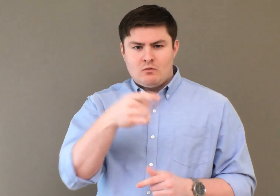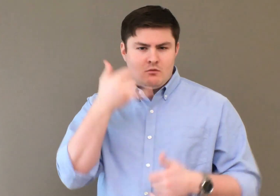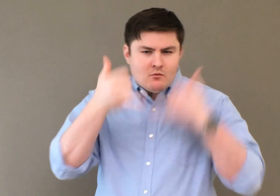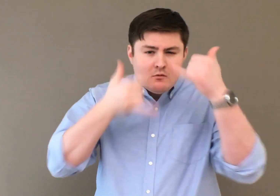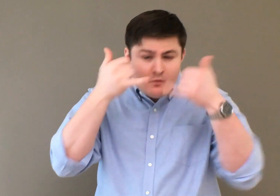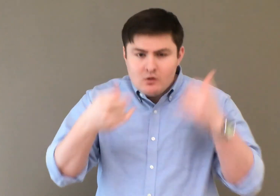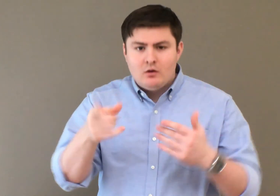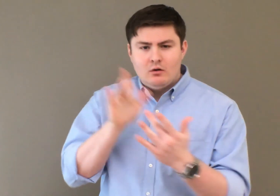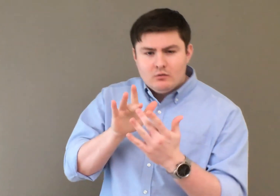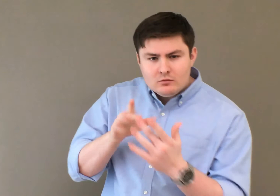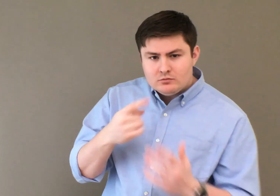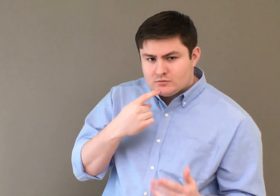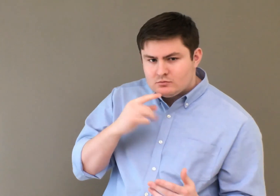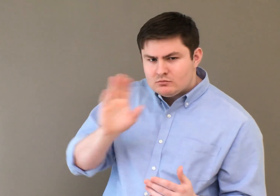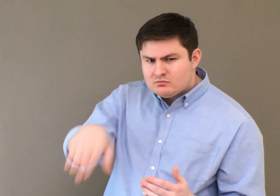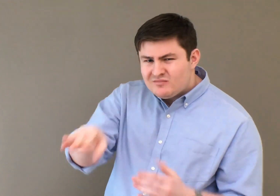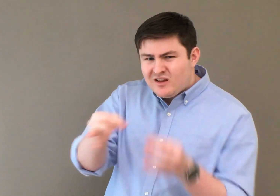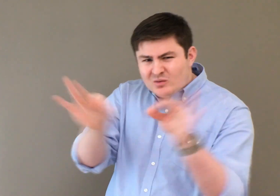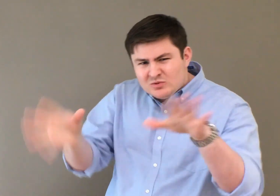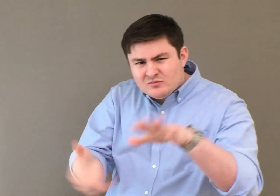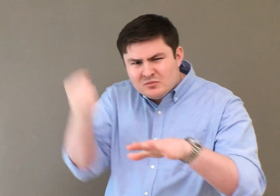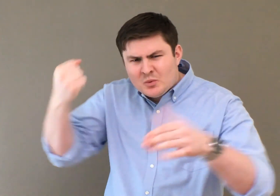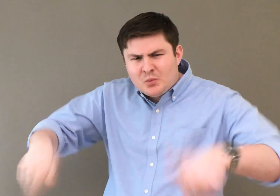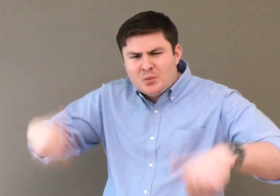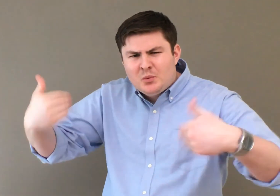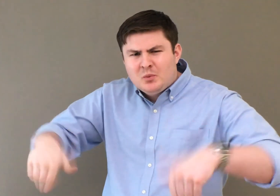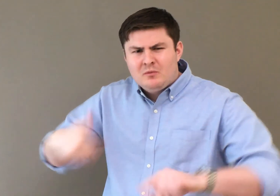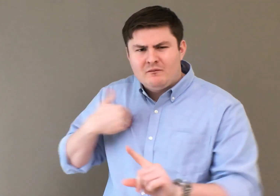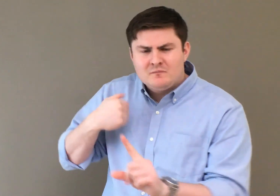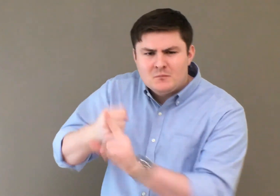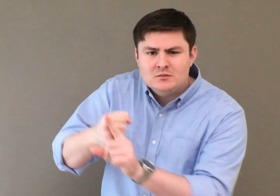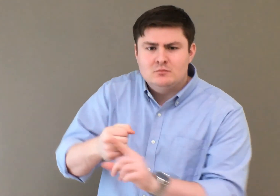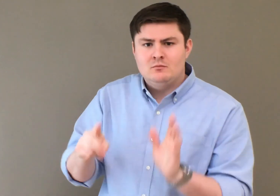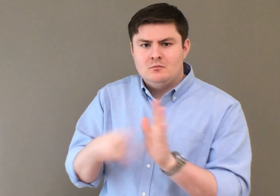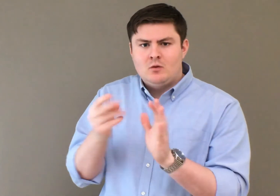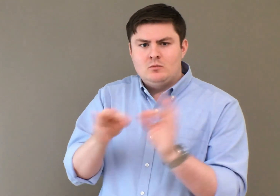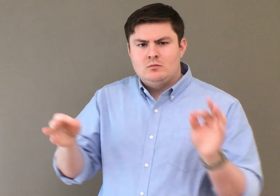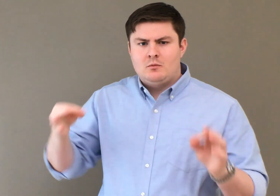email them and talk to them about the impact of language deprivation on deaf children,